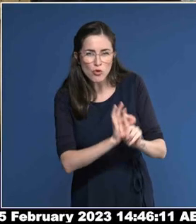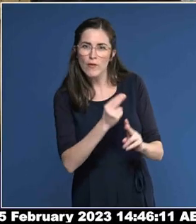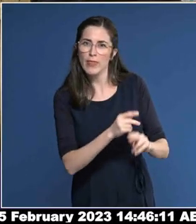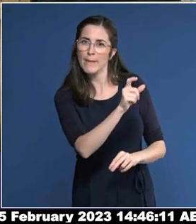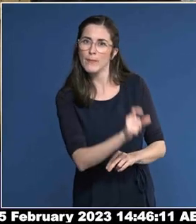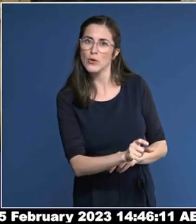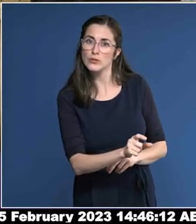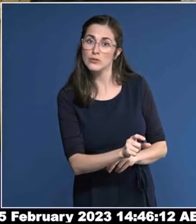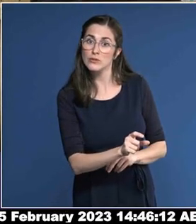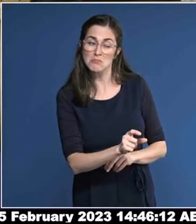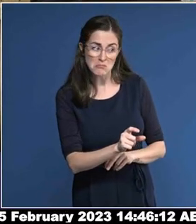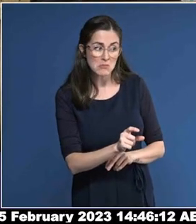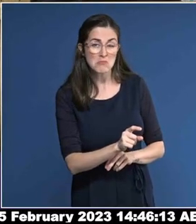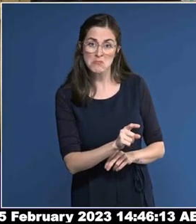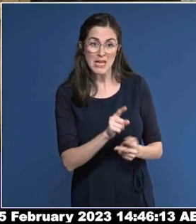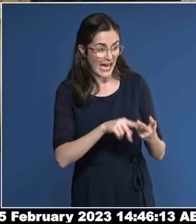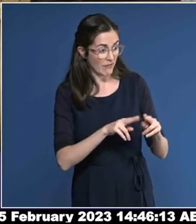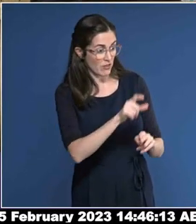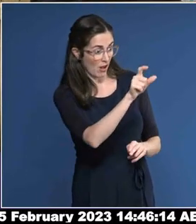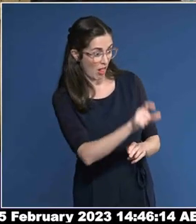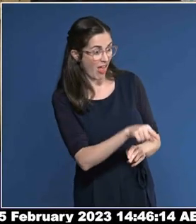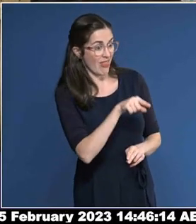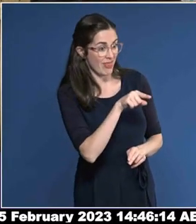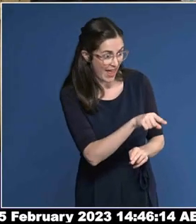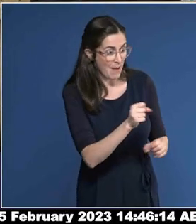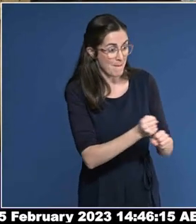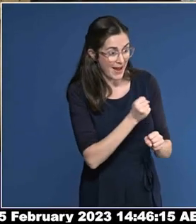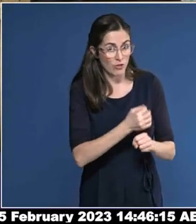terms of what that risk may be and then to support them if they choose to participate in